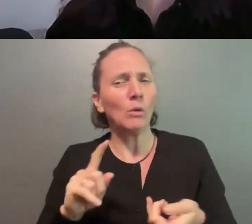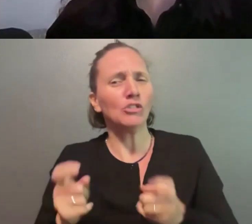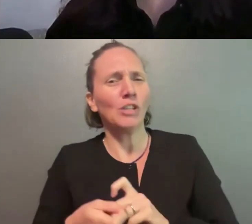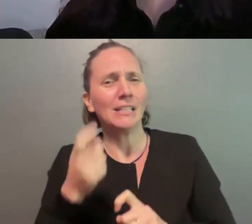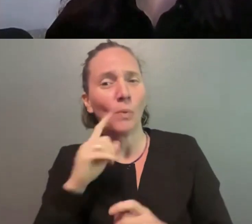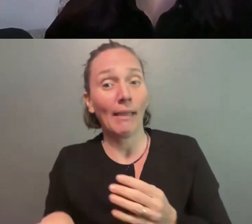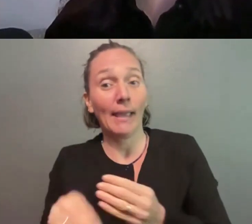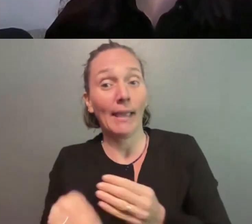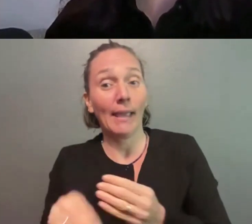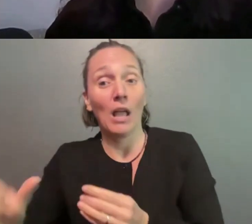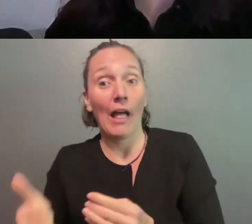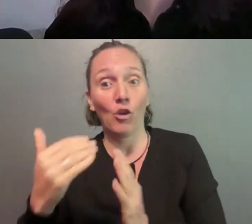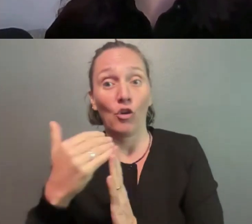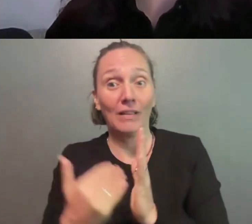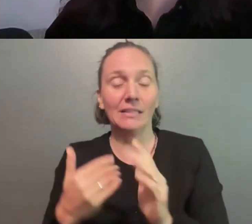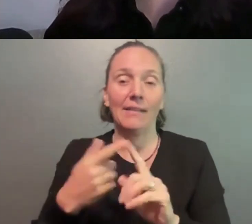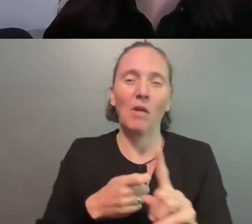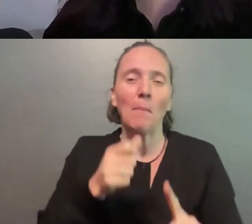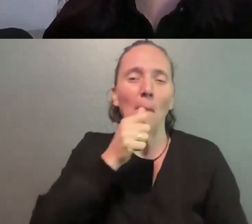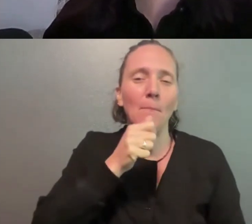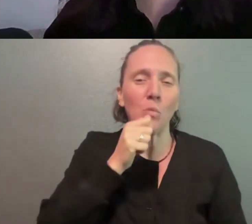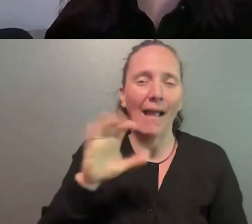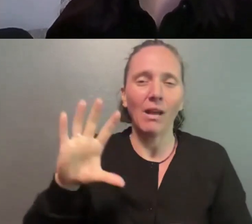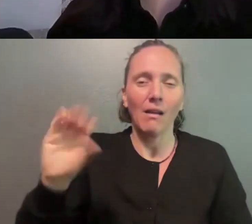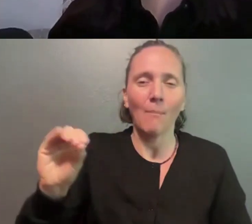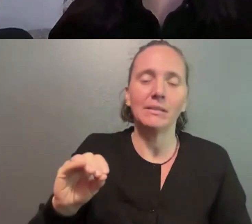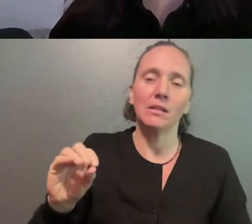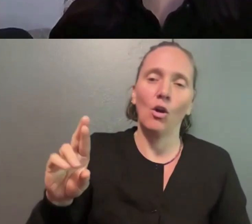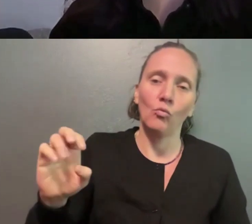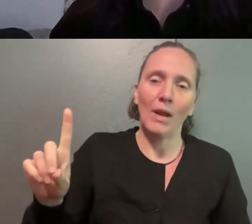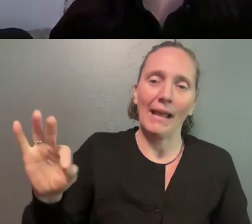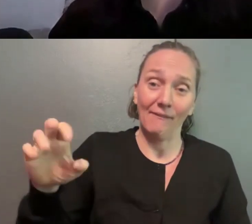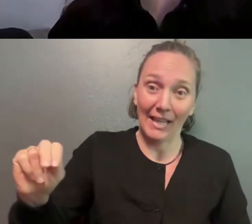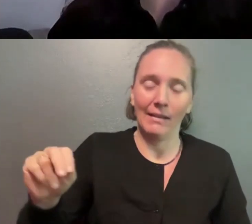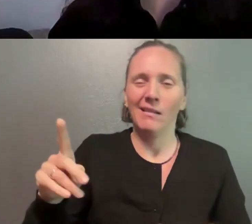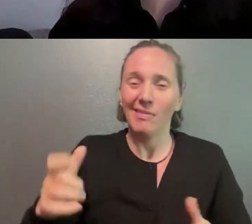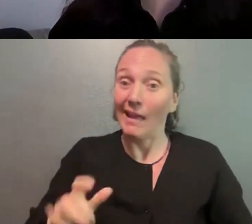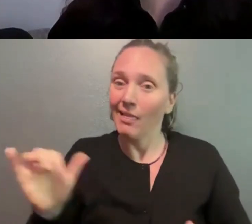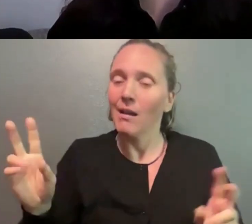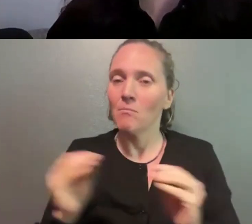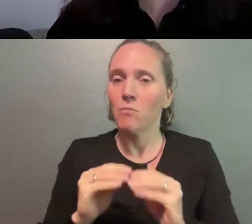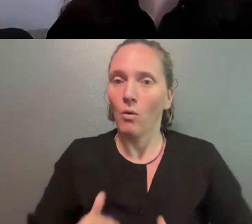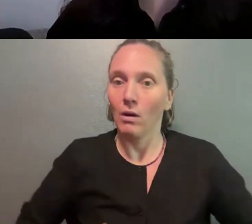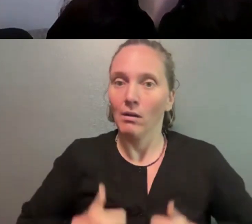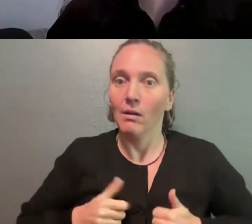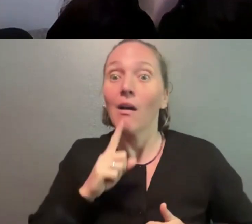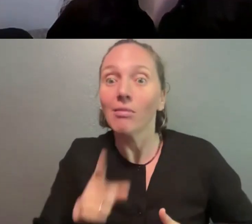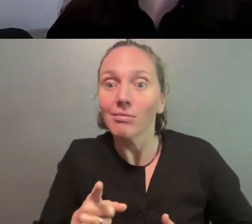some private corporations to include some accurate like today costs. So I think that those will start changing.